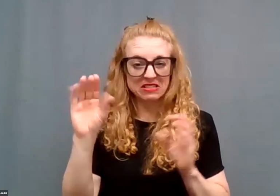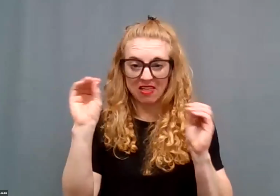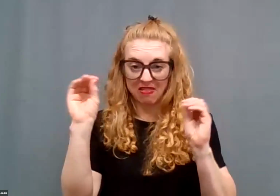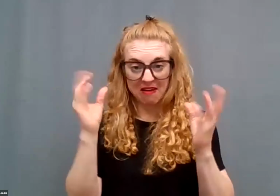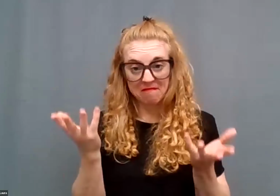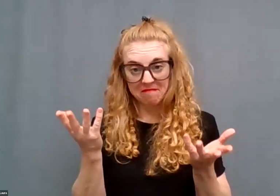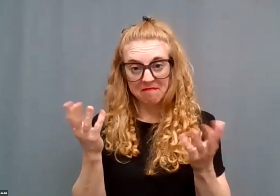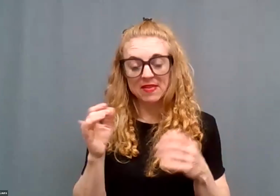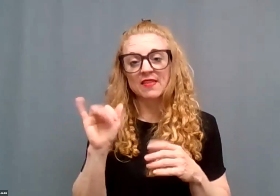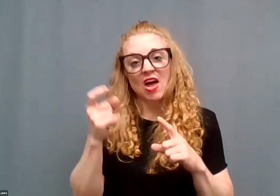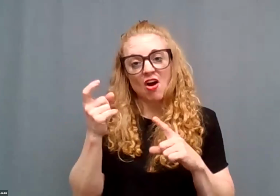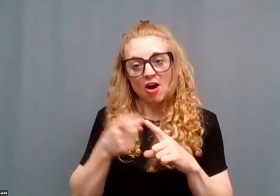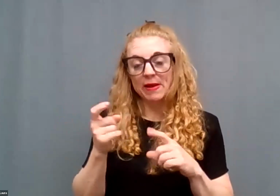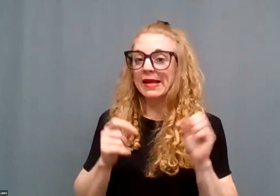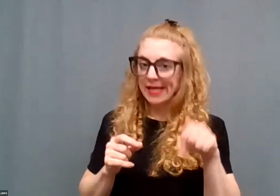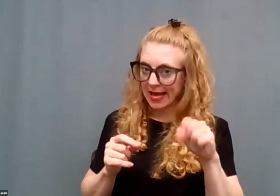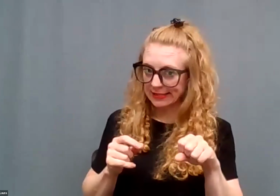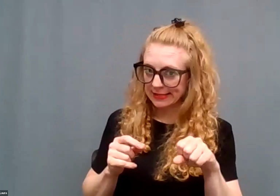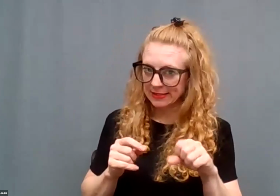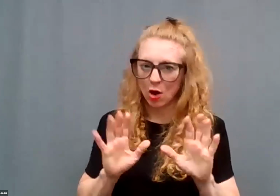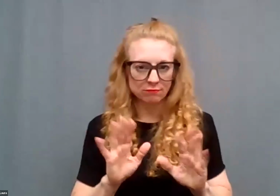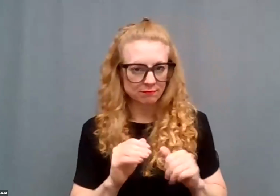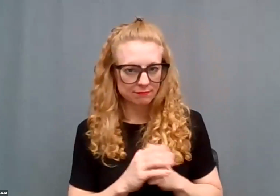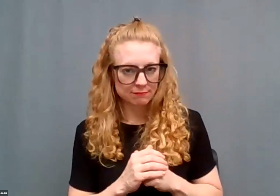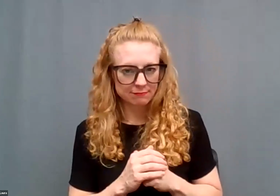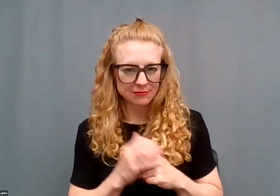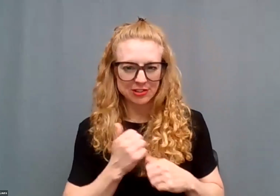it automatically yeah so there's a couple oh sorry okay sorry there's a little bit